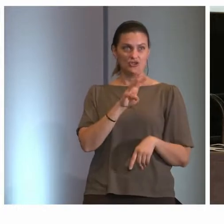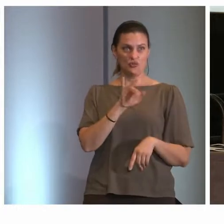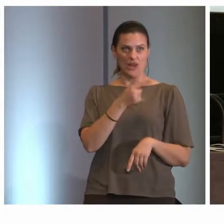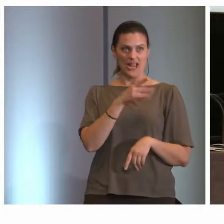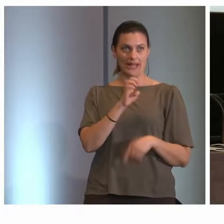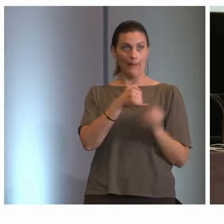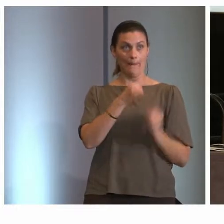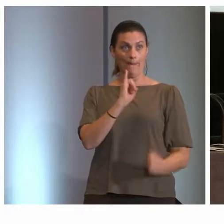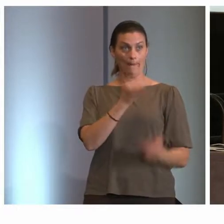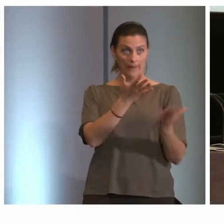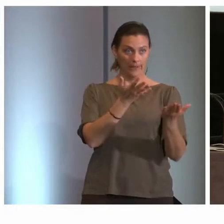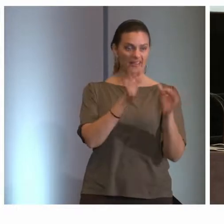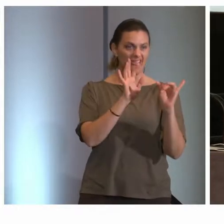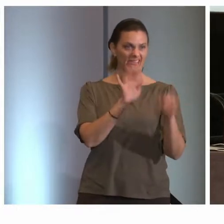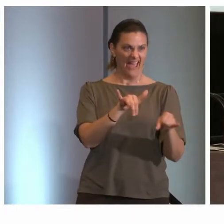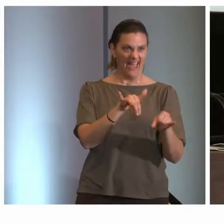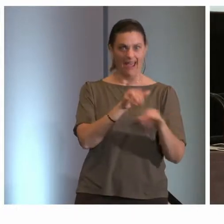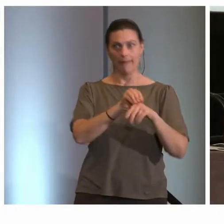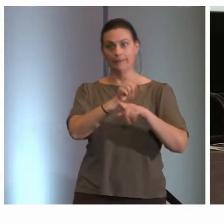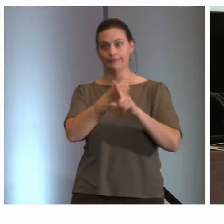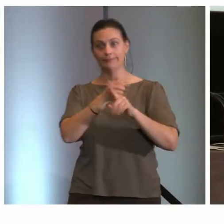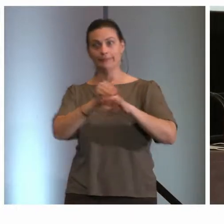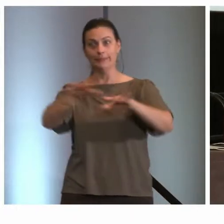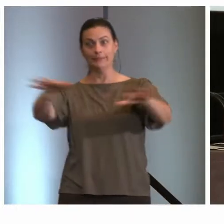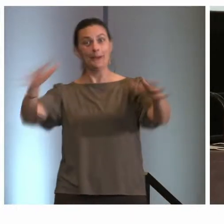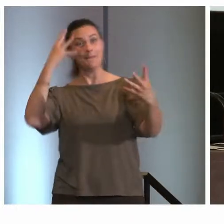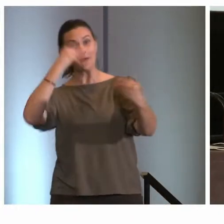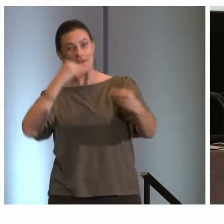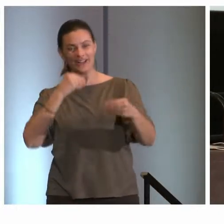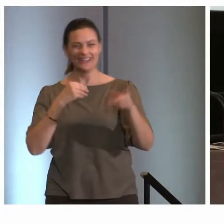[AWAY FROM MICROPHONE] yes, we're not over viewing that thanks to twiggy when I was growing up, don't do the math.